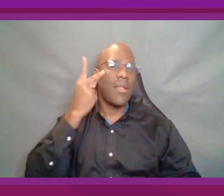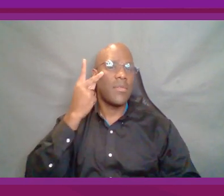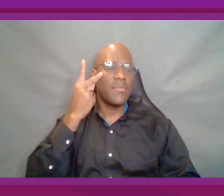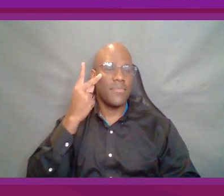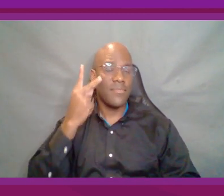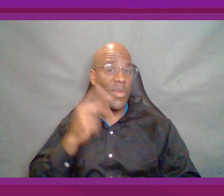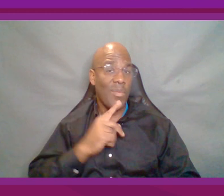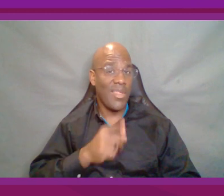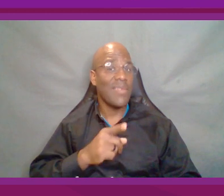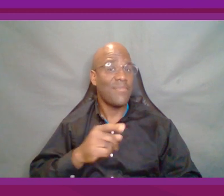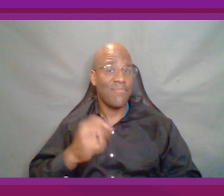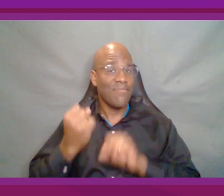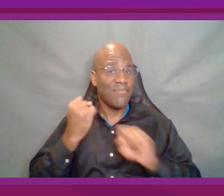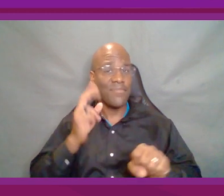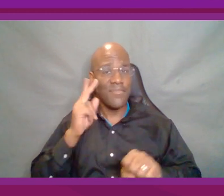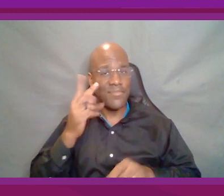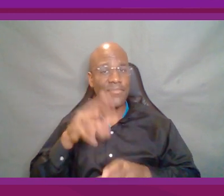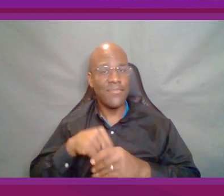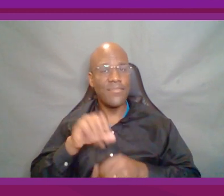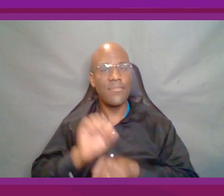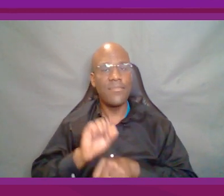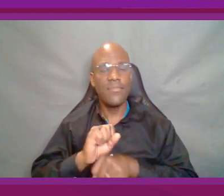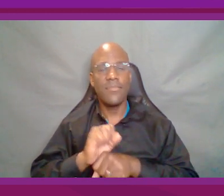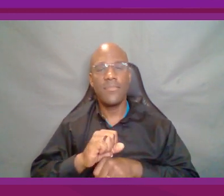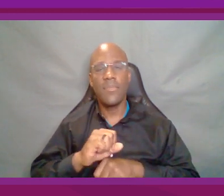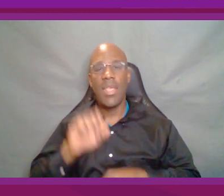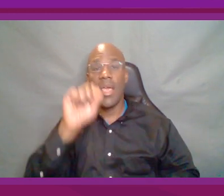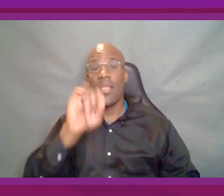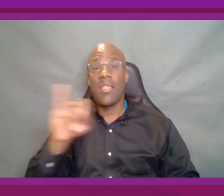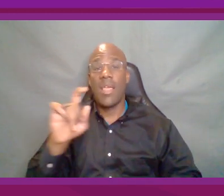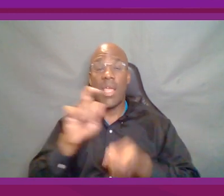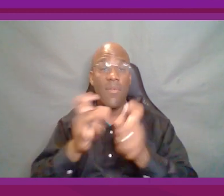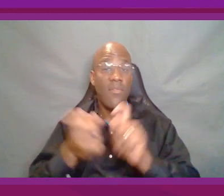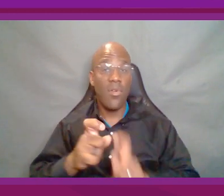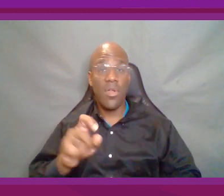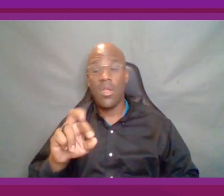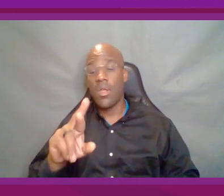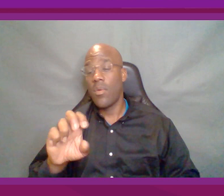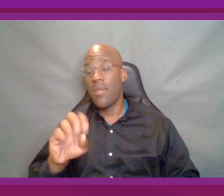very political and you know Social Security reform is necessary, straight out.